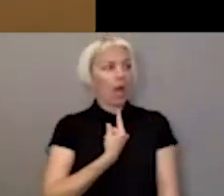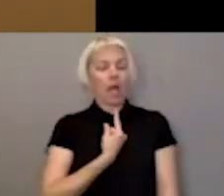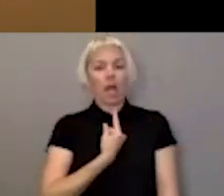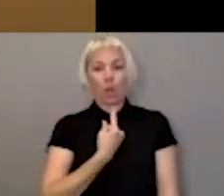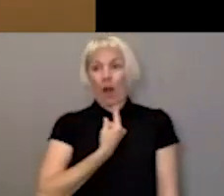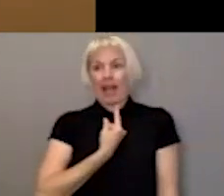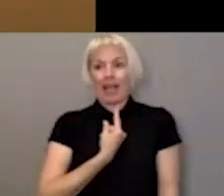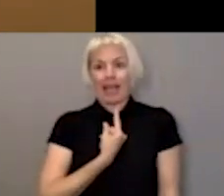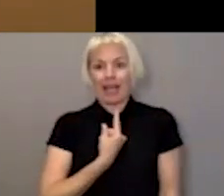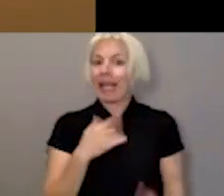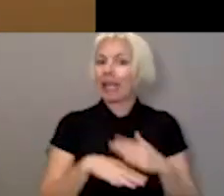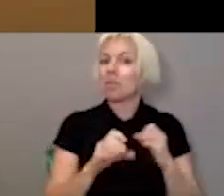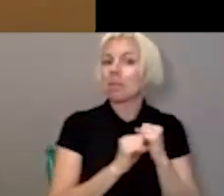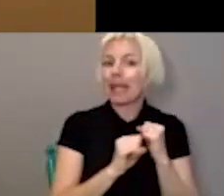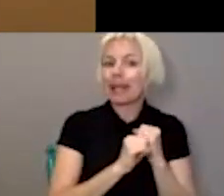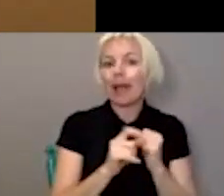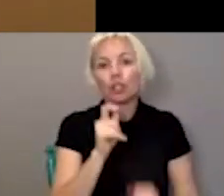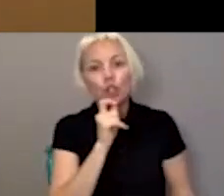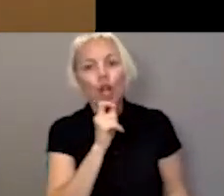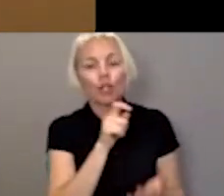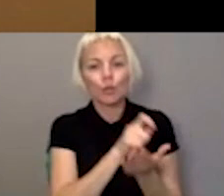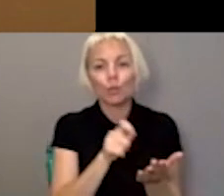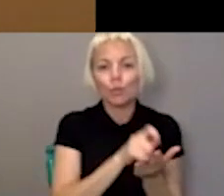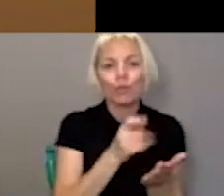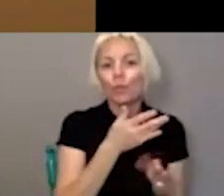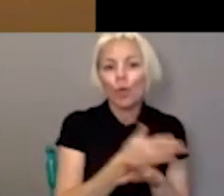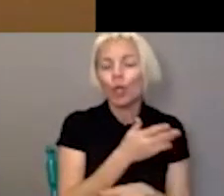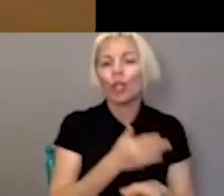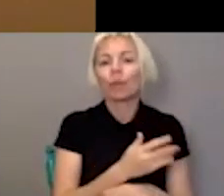really put these stories on a national platform in the form of a disability affairs round.